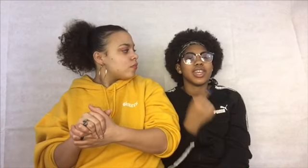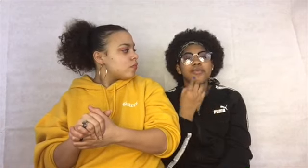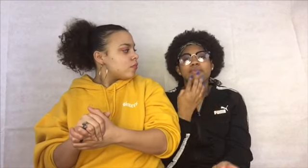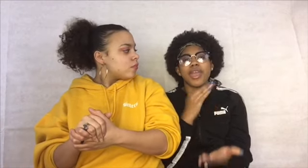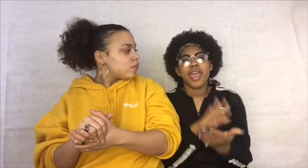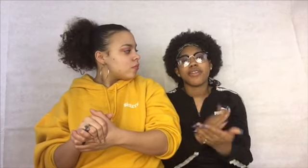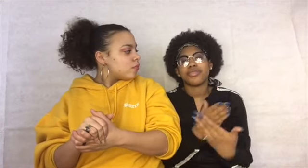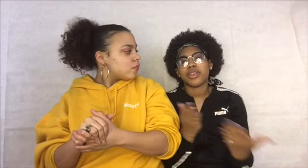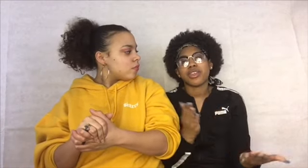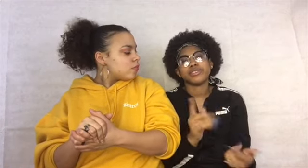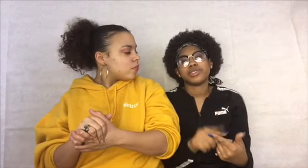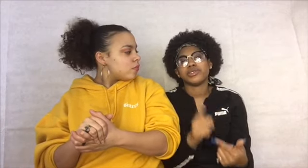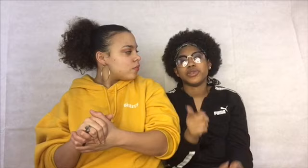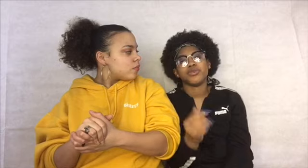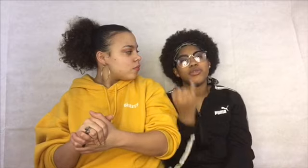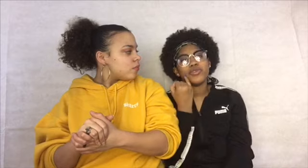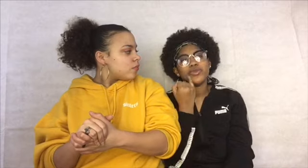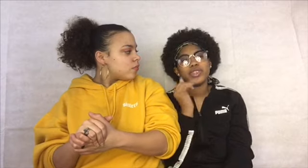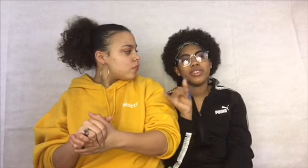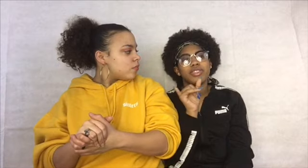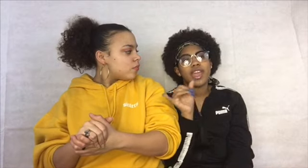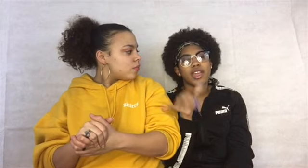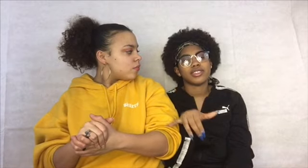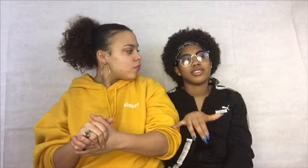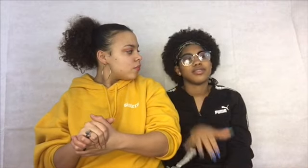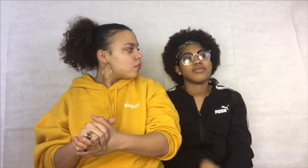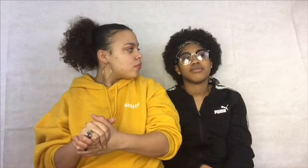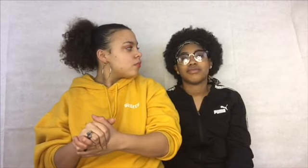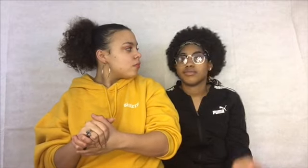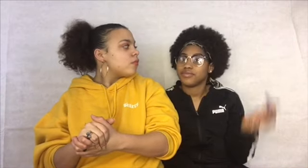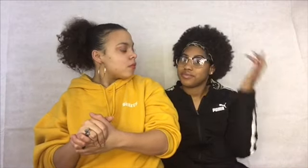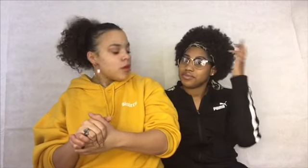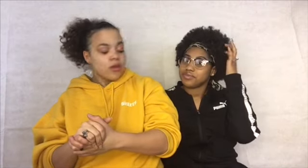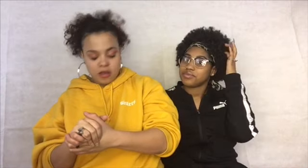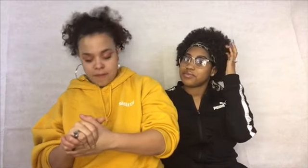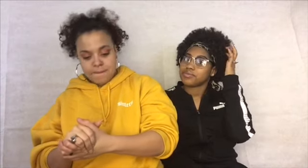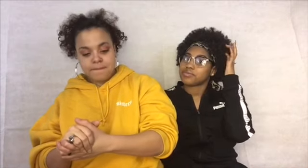say bad things about you if you did that. yep